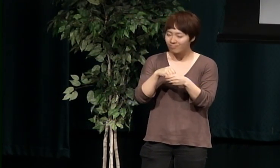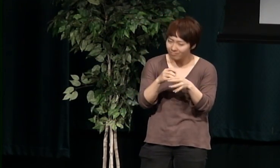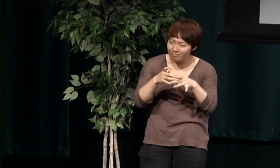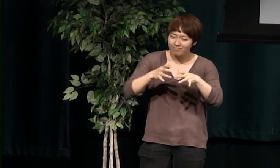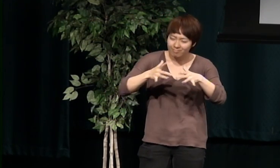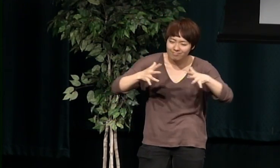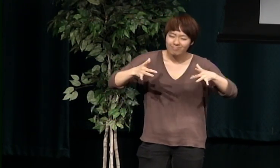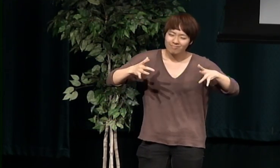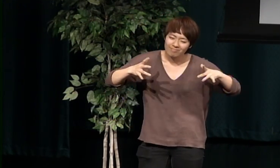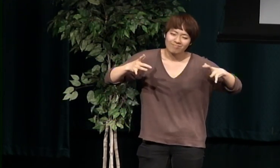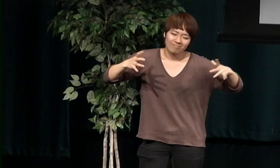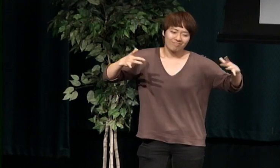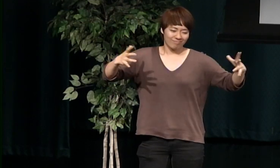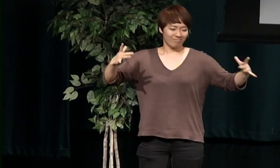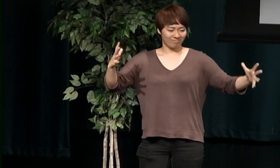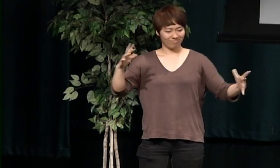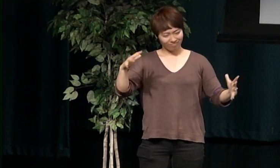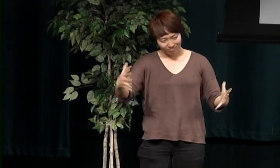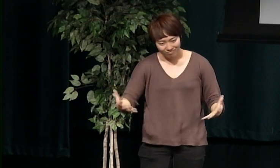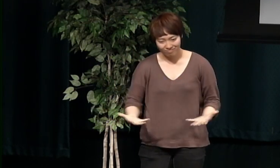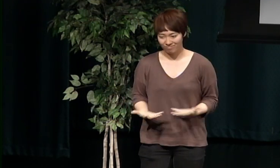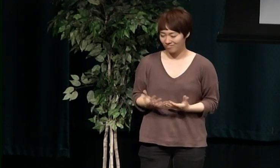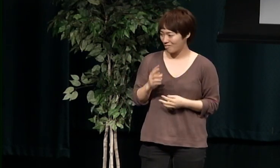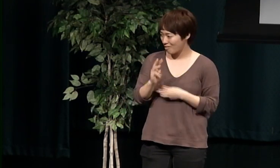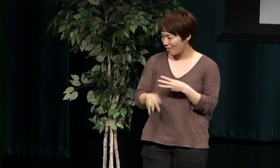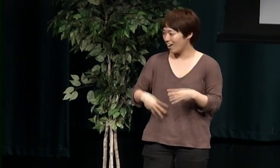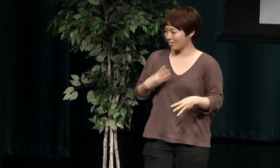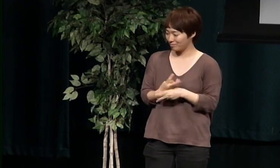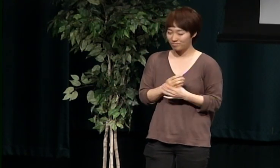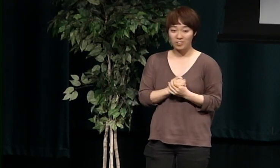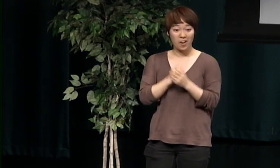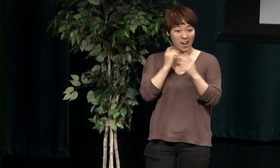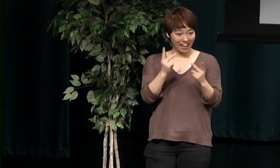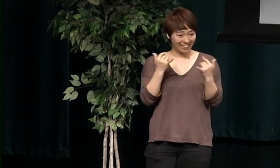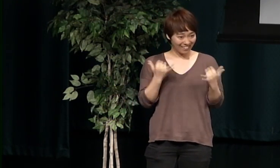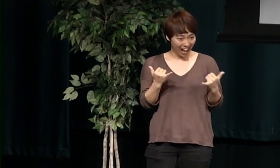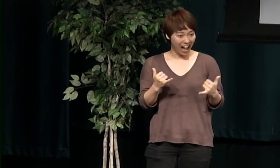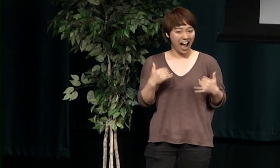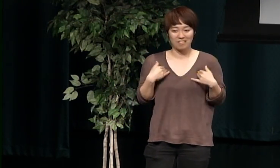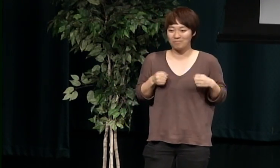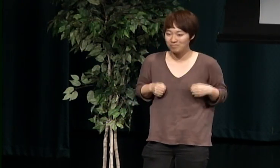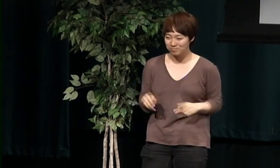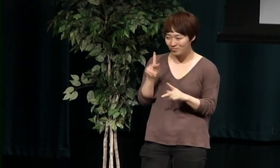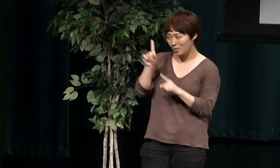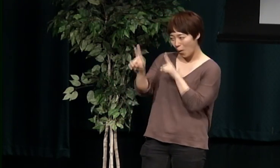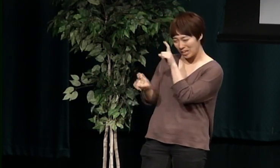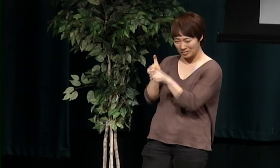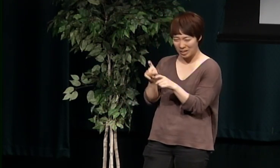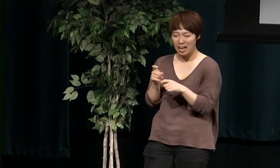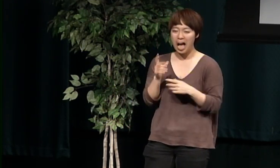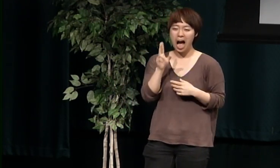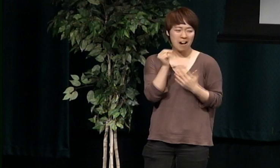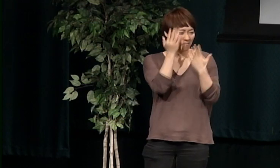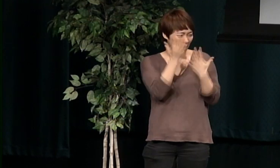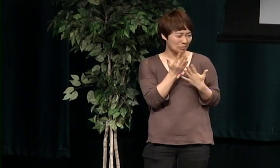Looking at bilingual education. We know we need to make progress and inroads in that area all over the world.